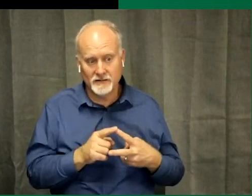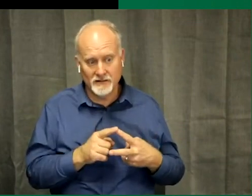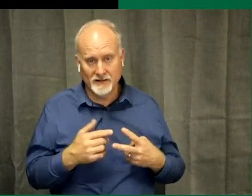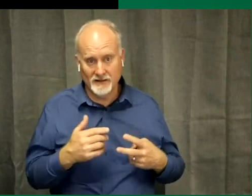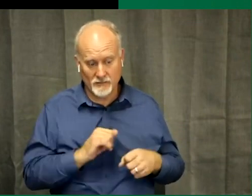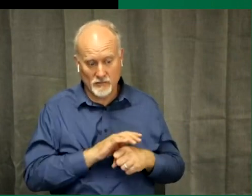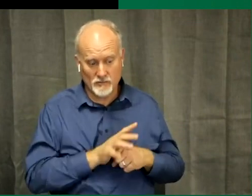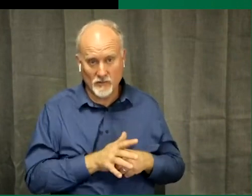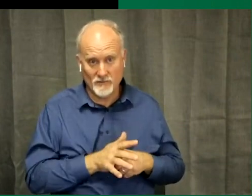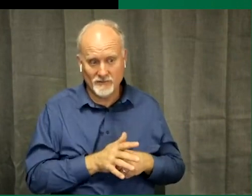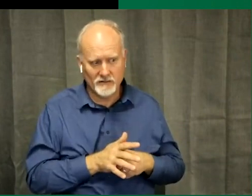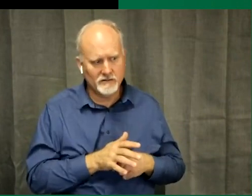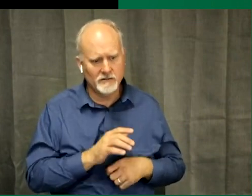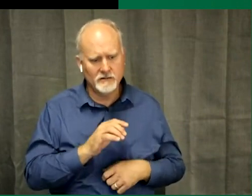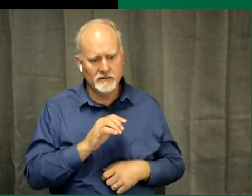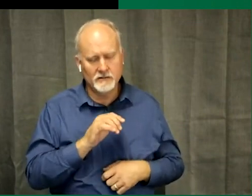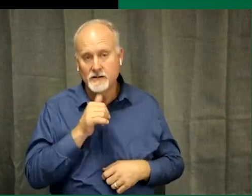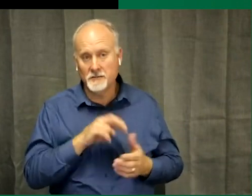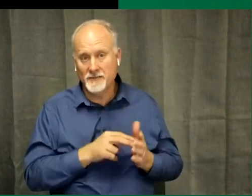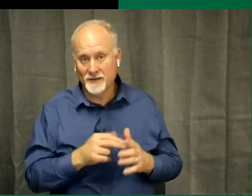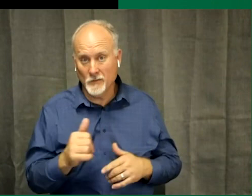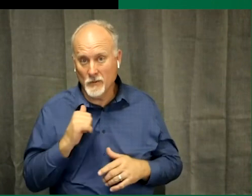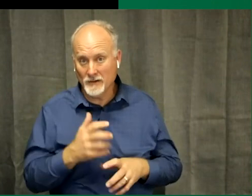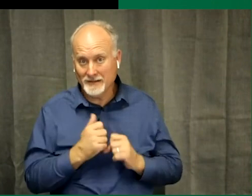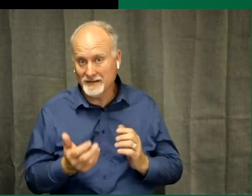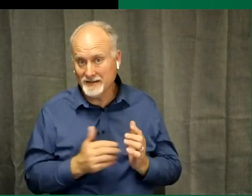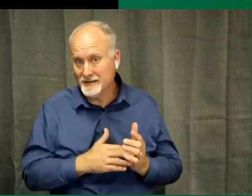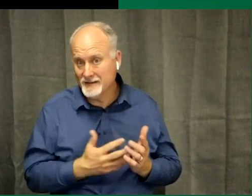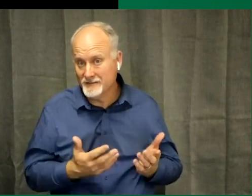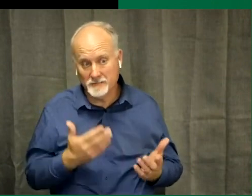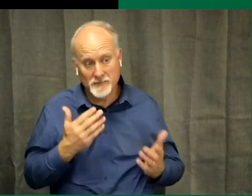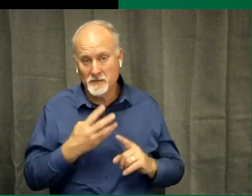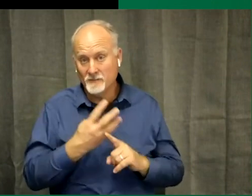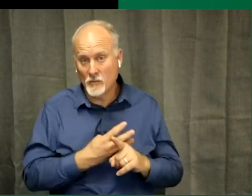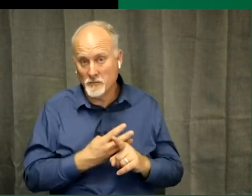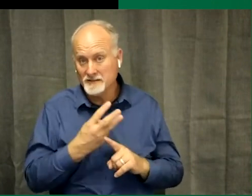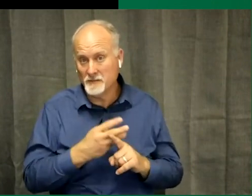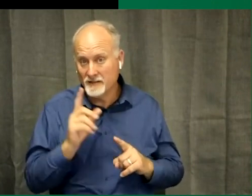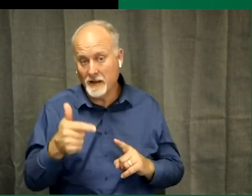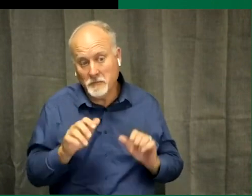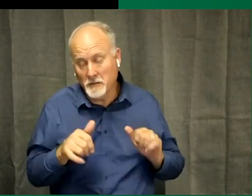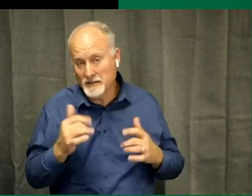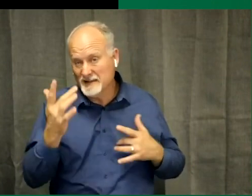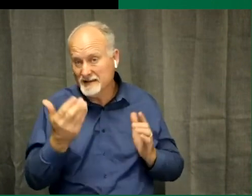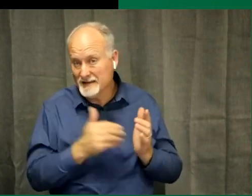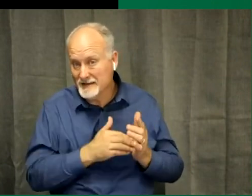uh does not assure that you won't get it again four to six months from now and secondly if we